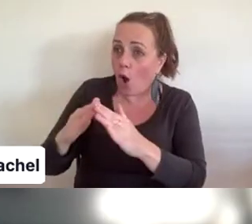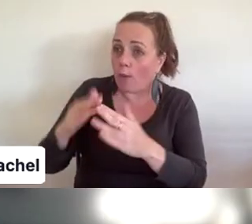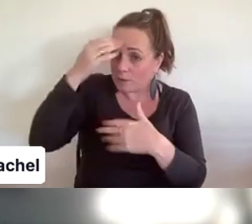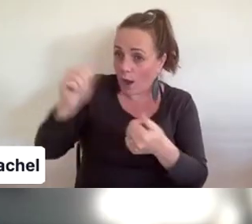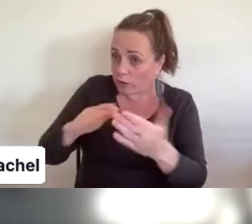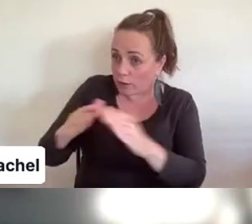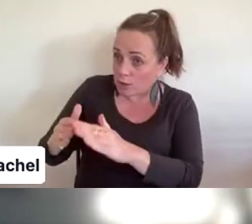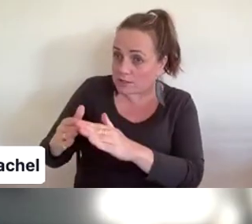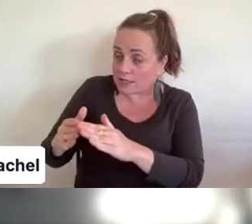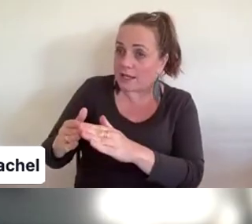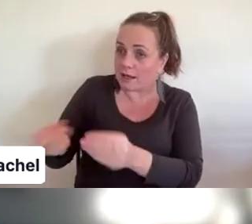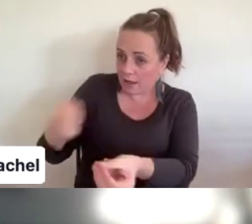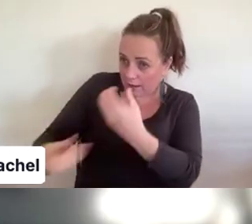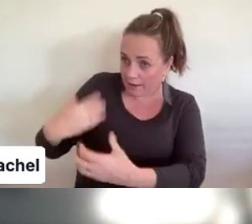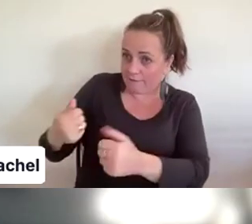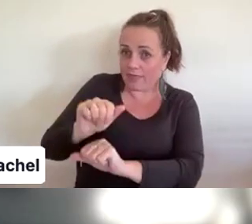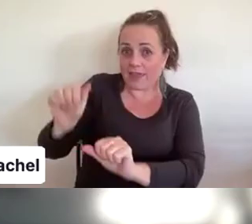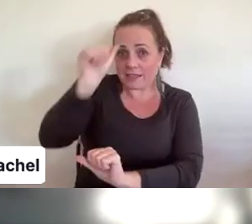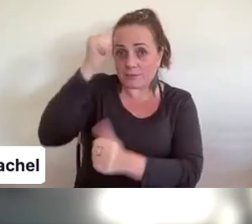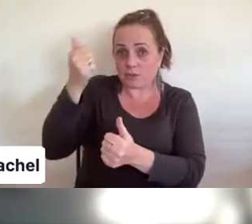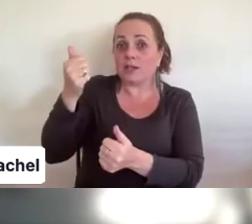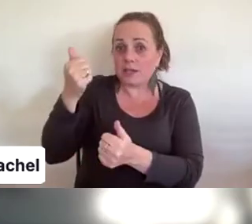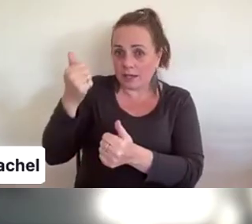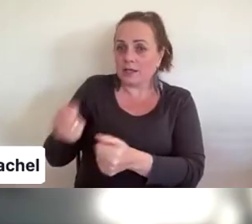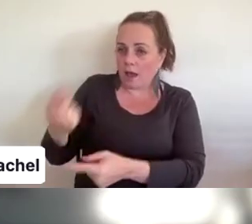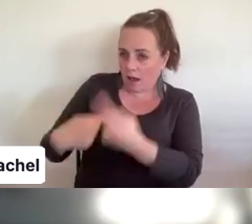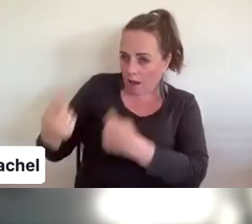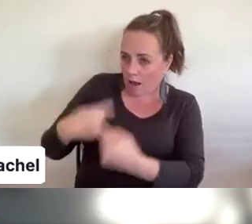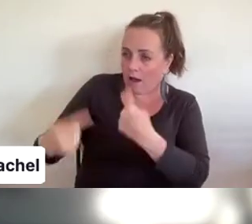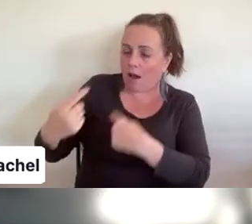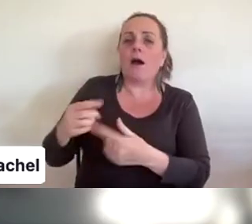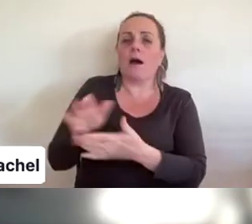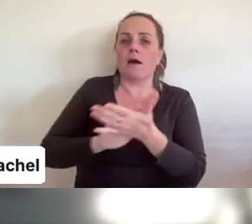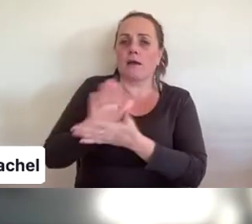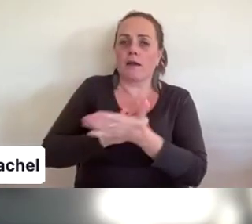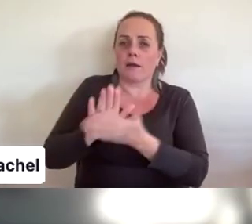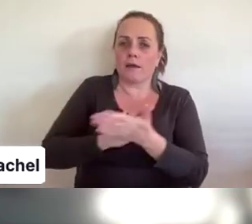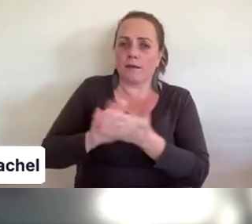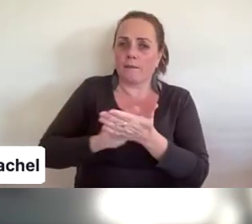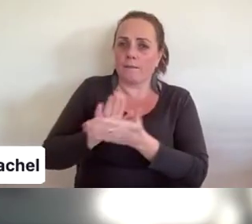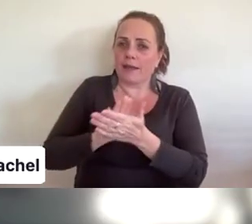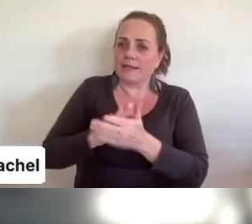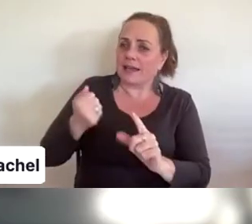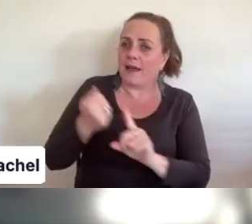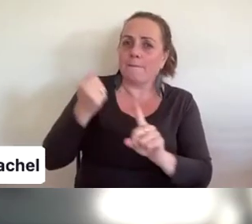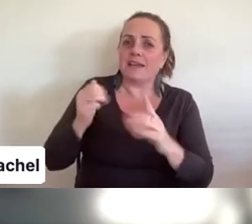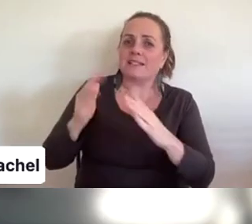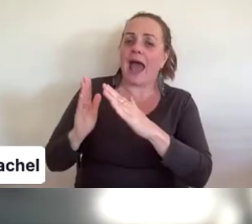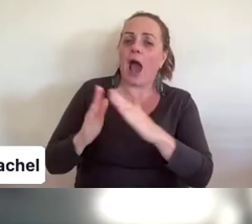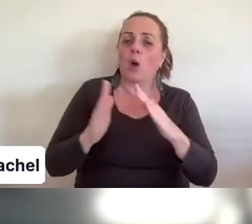expertise, disprove biases and test theories and innovate effective housing policy because they did